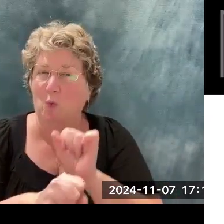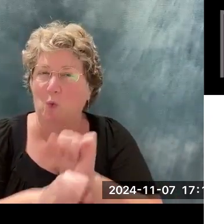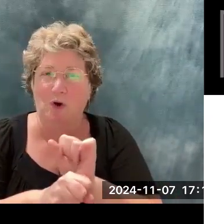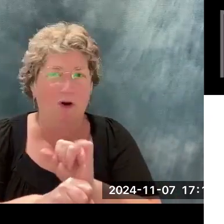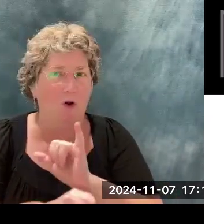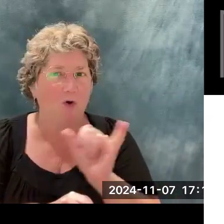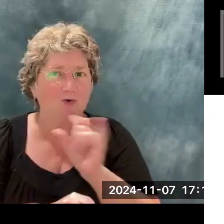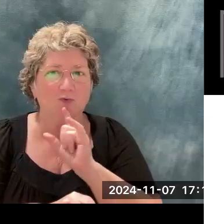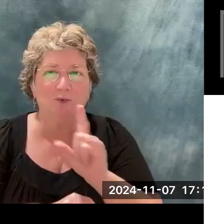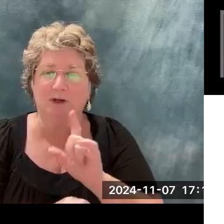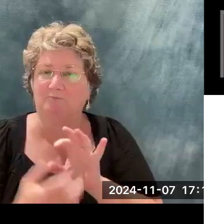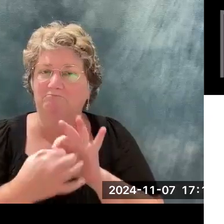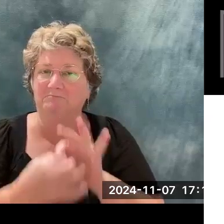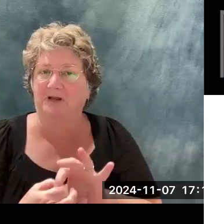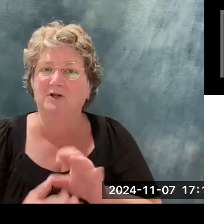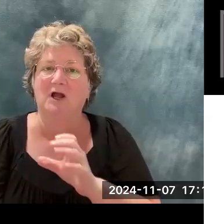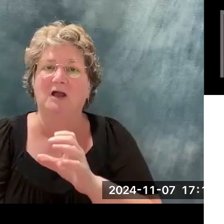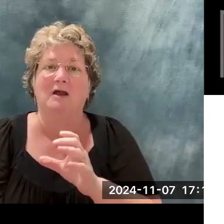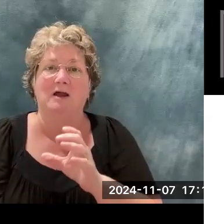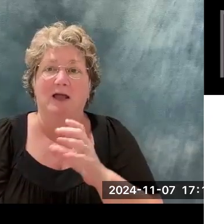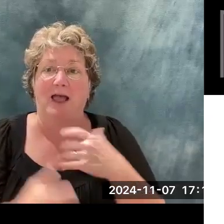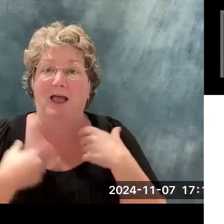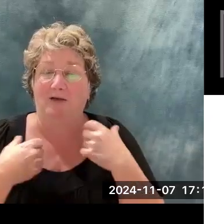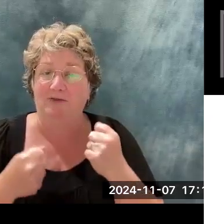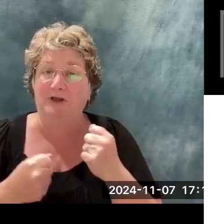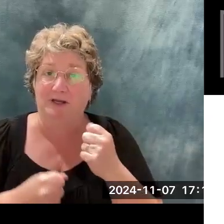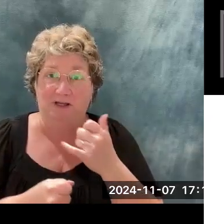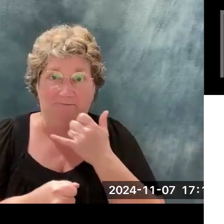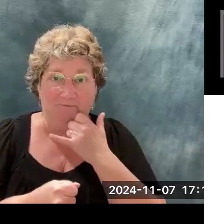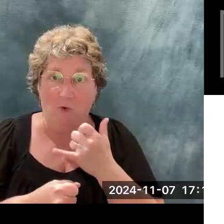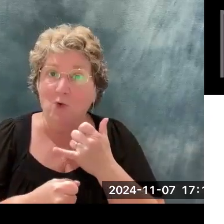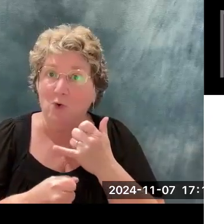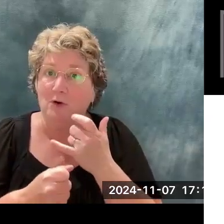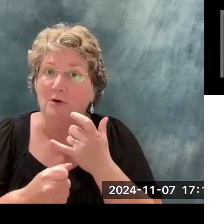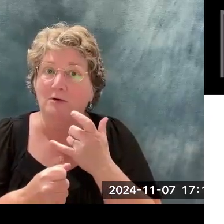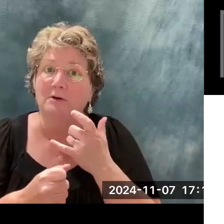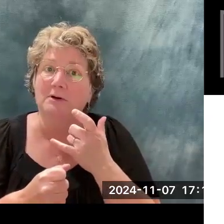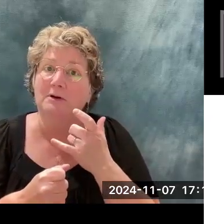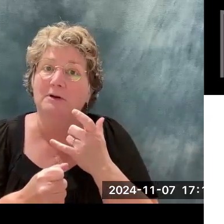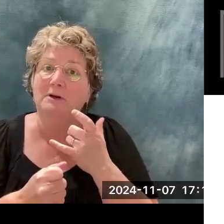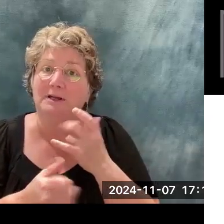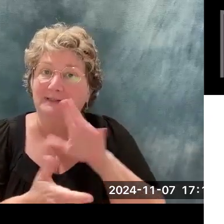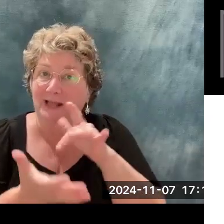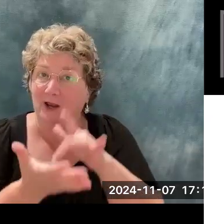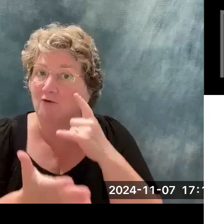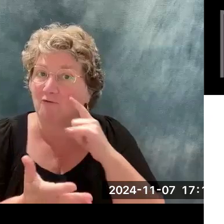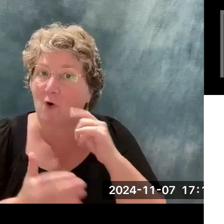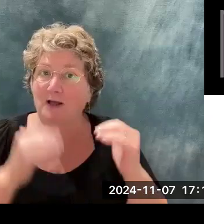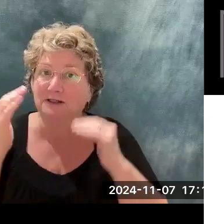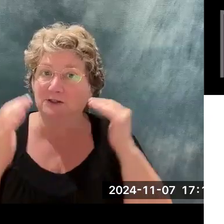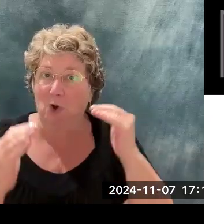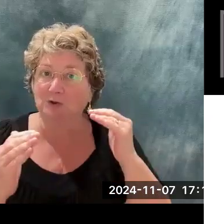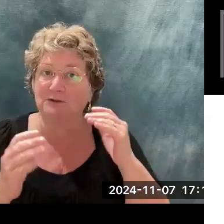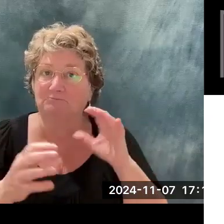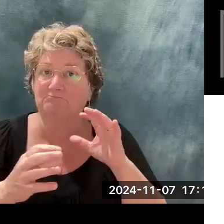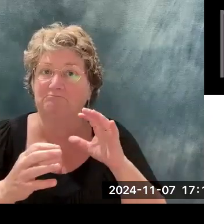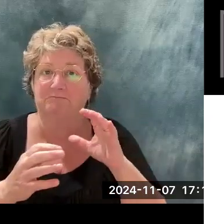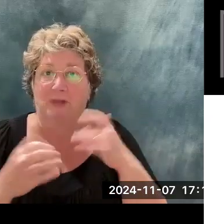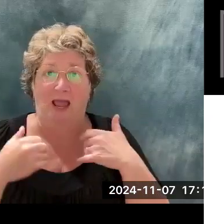Intervention and Options Network, the Central Action Line, the Centralized Call Center for Adults in Crisis in Connecticut, and serves